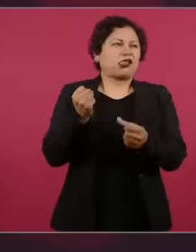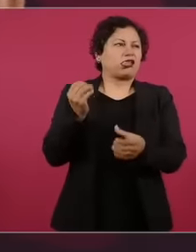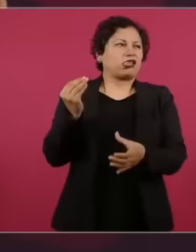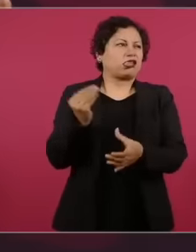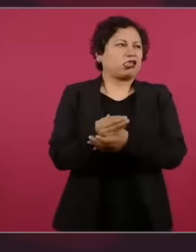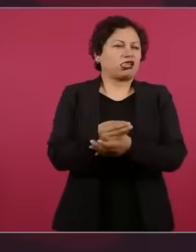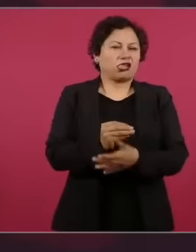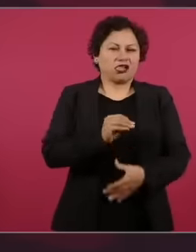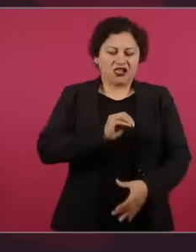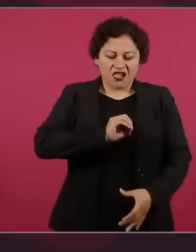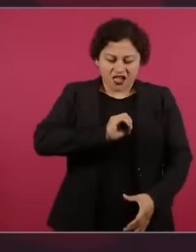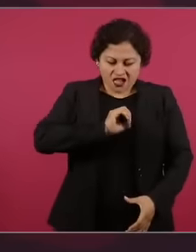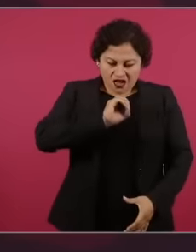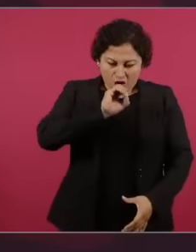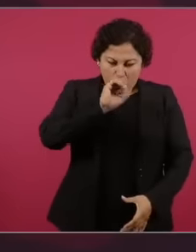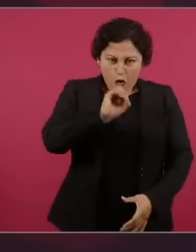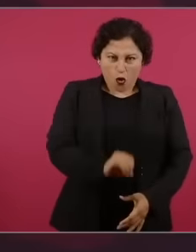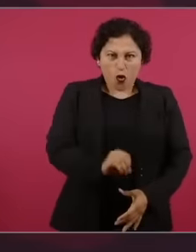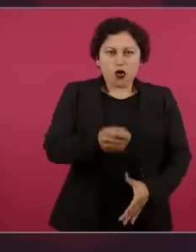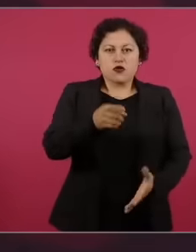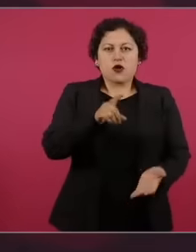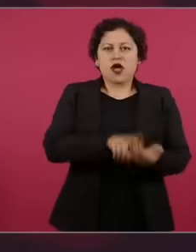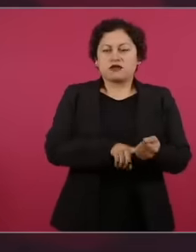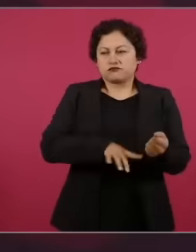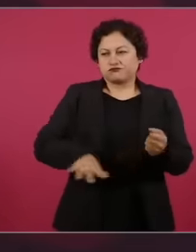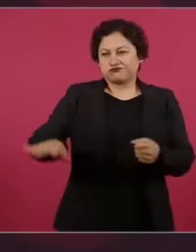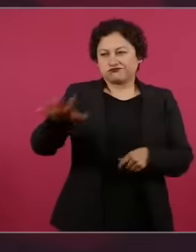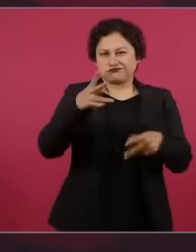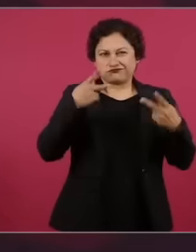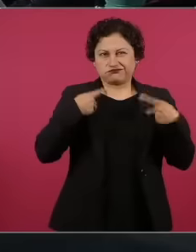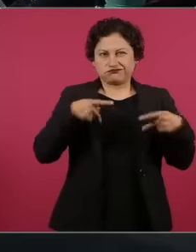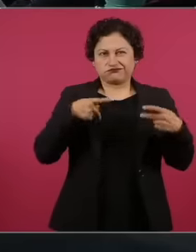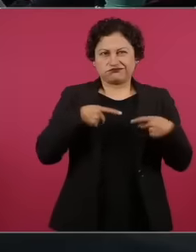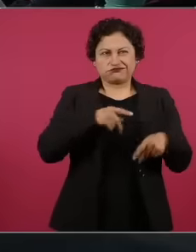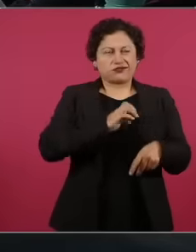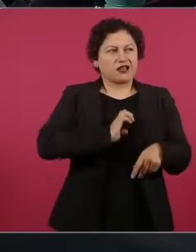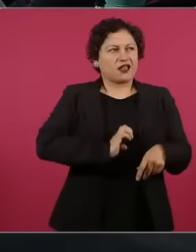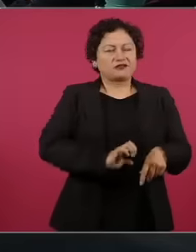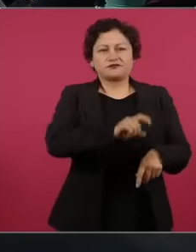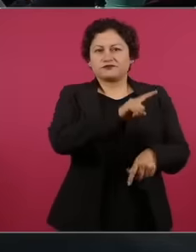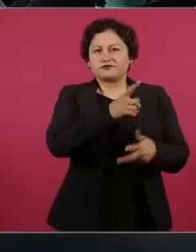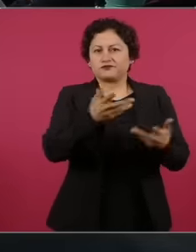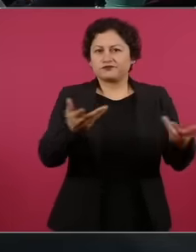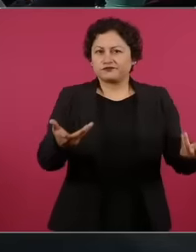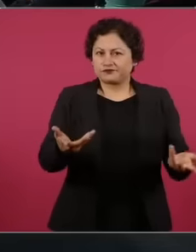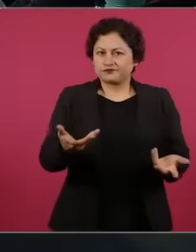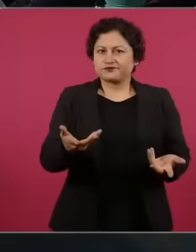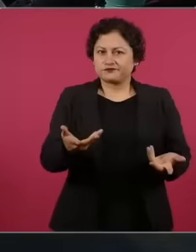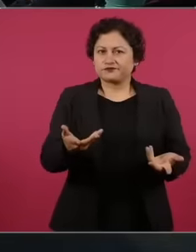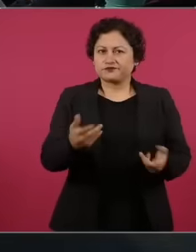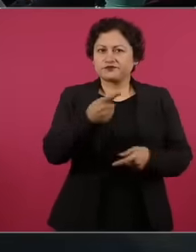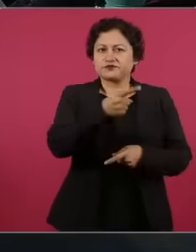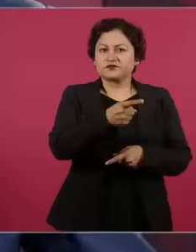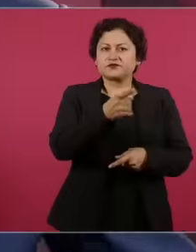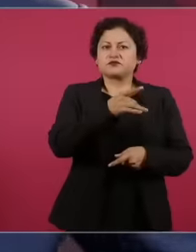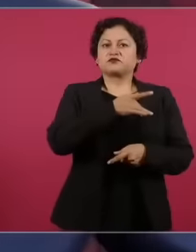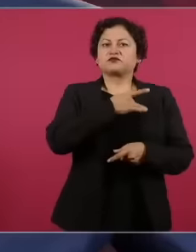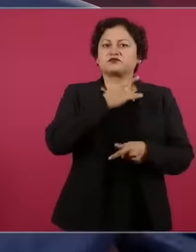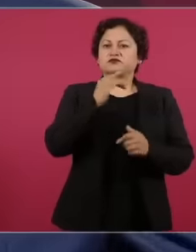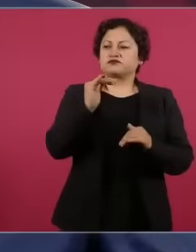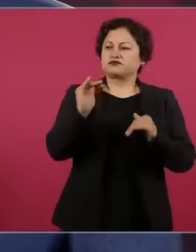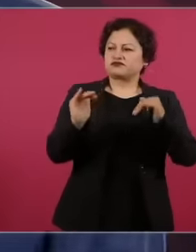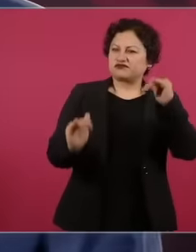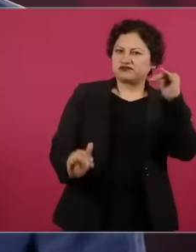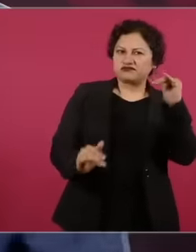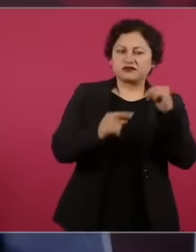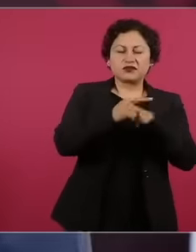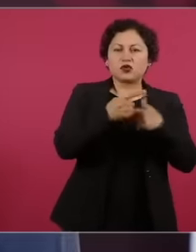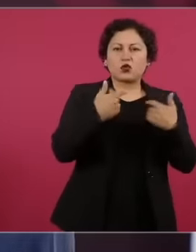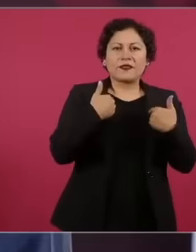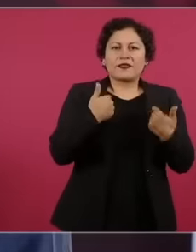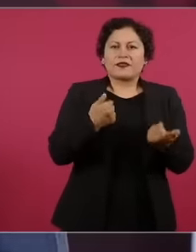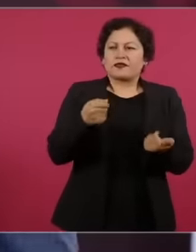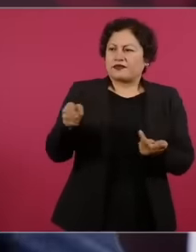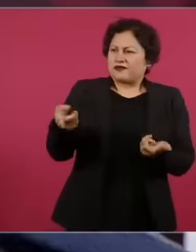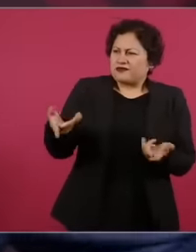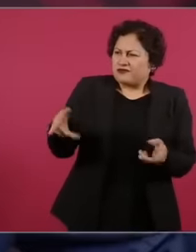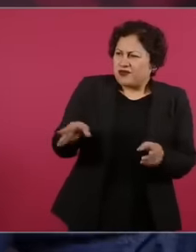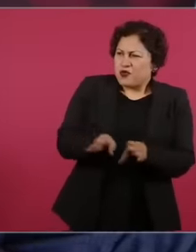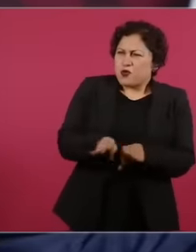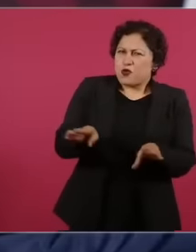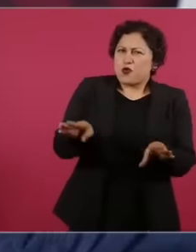racism that makes them feel superior He says how is it possible? Surely they are looking at the sheets.